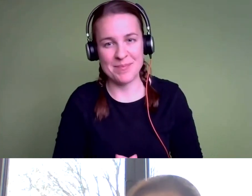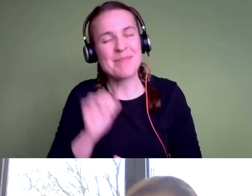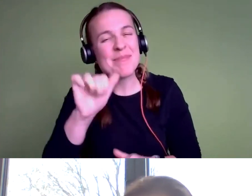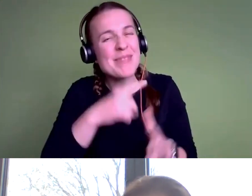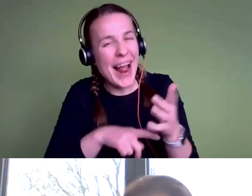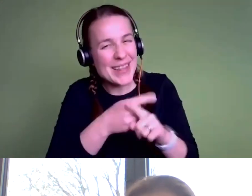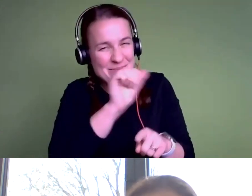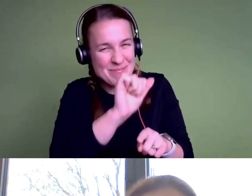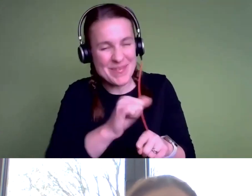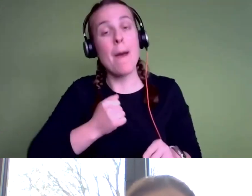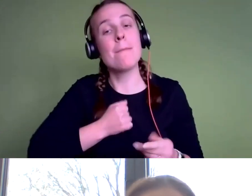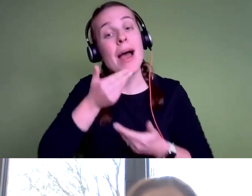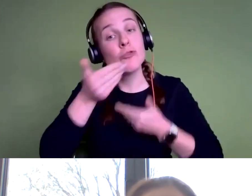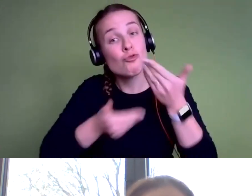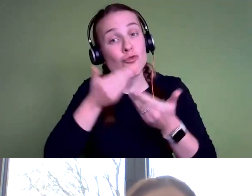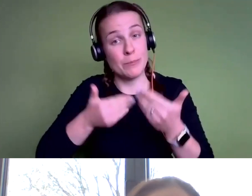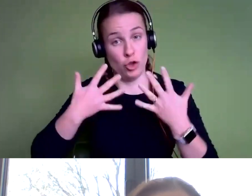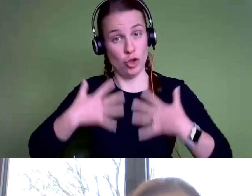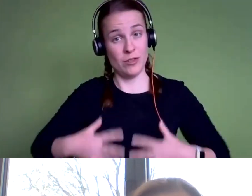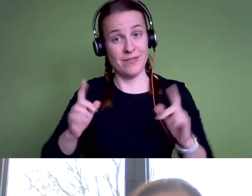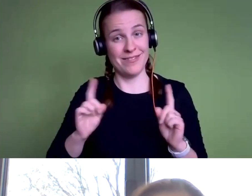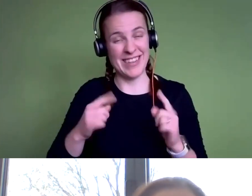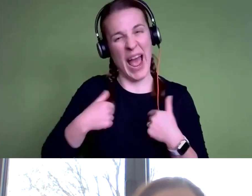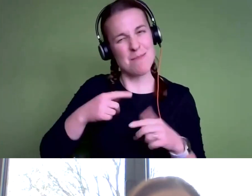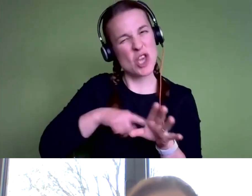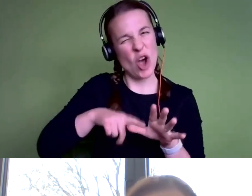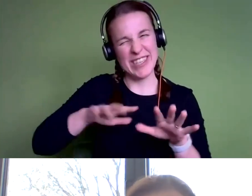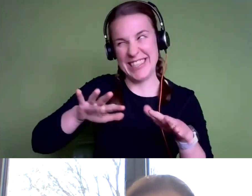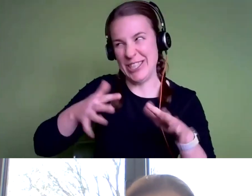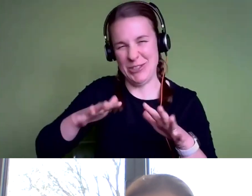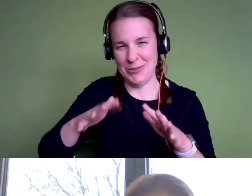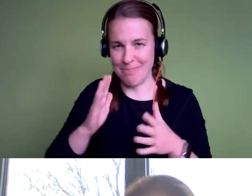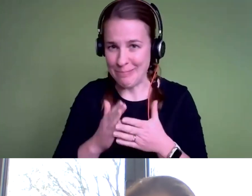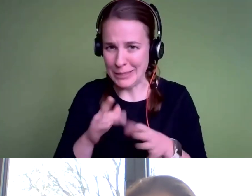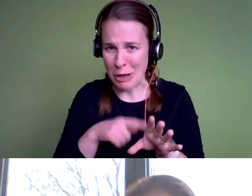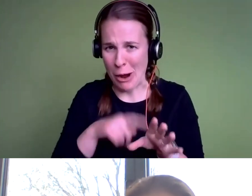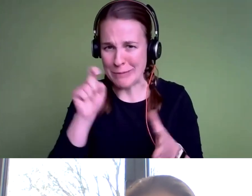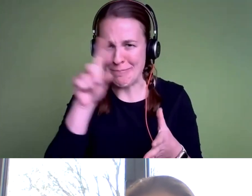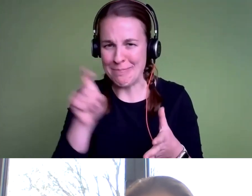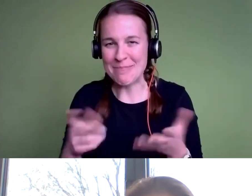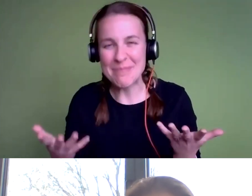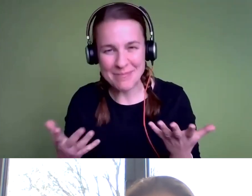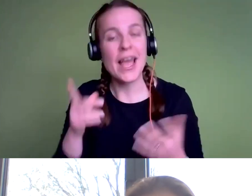So that is me forced Alex, do you want to or to describe yourself? Because it will be our